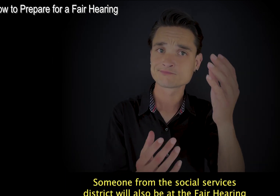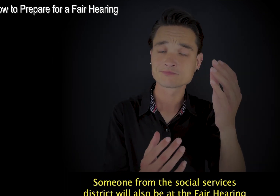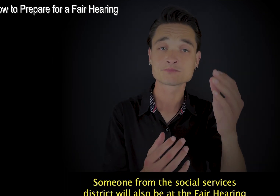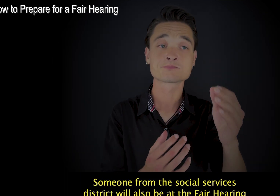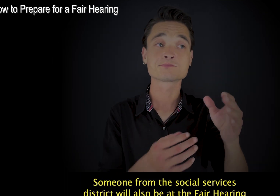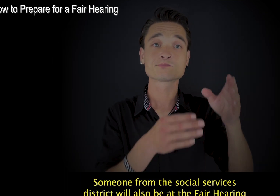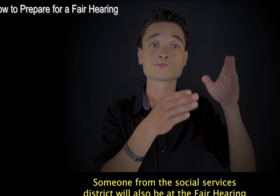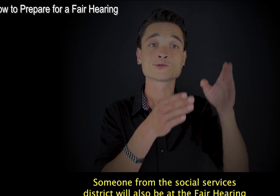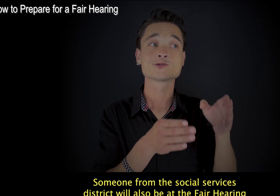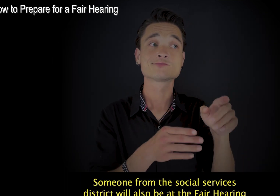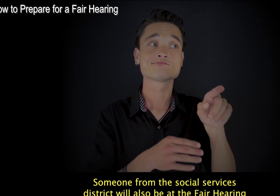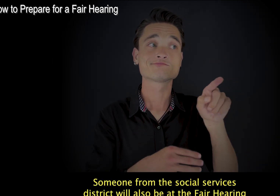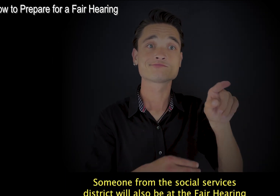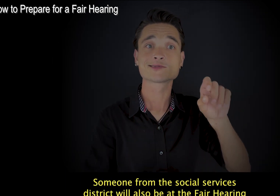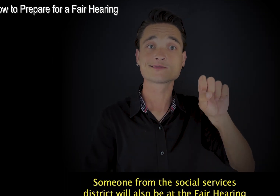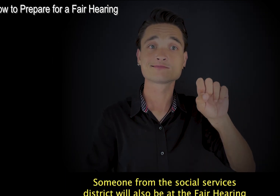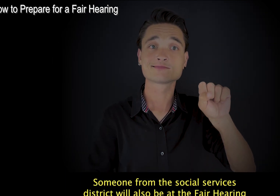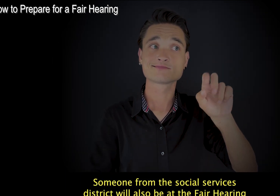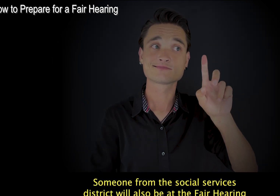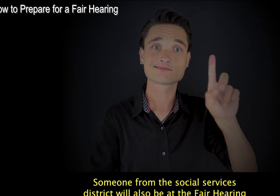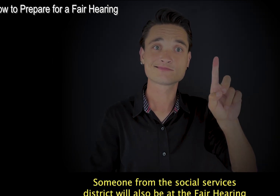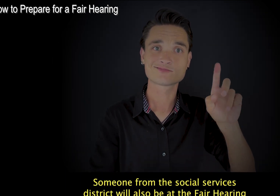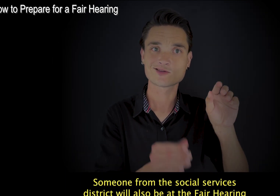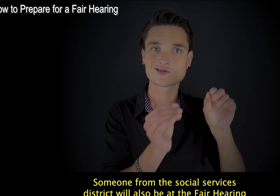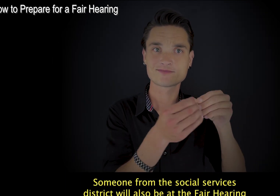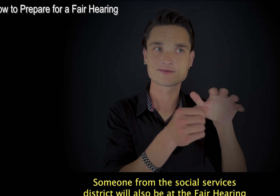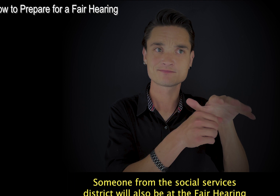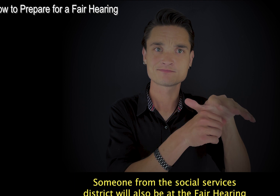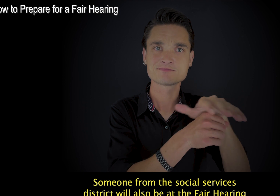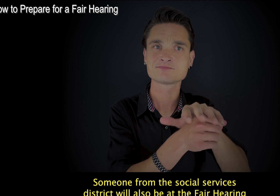Someone from the social services district will also be at the Fair Hearing